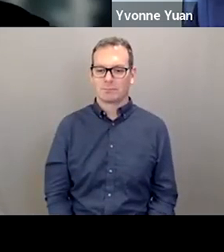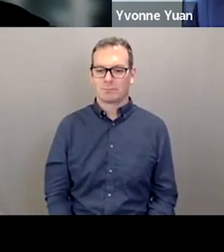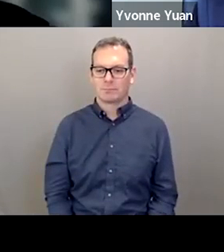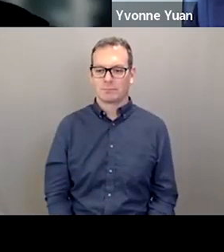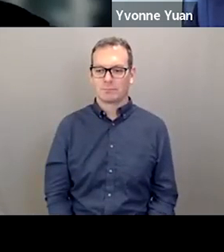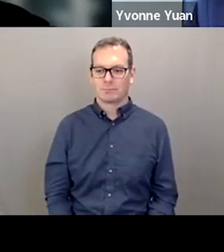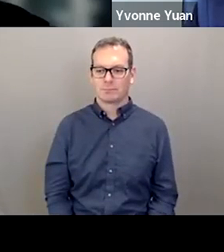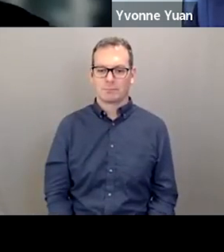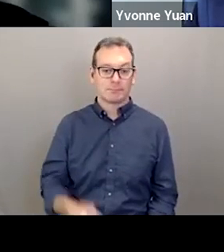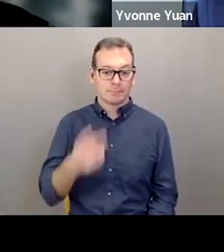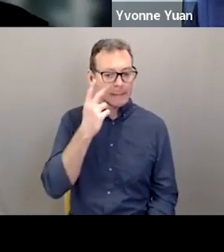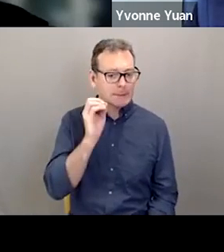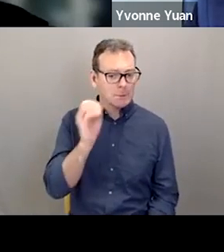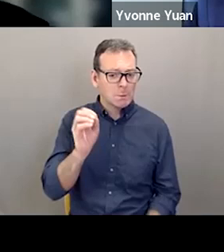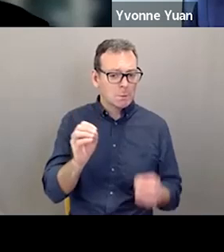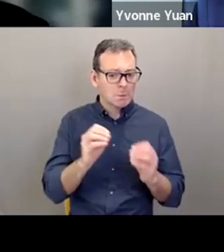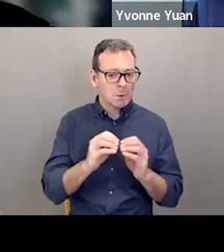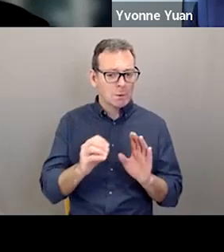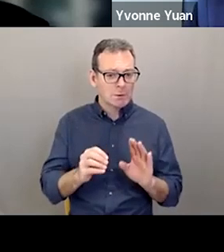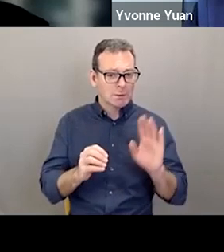I don't see any do we have a panelist with their hand up